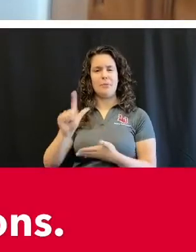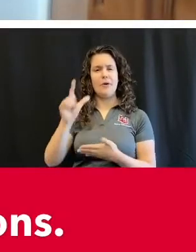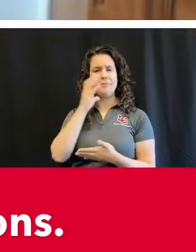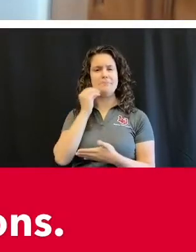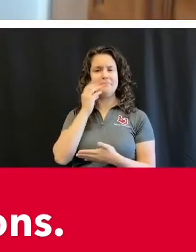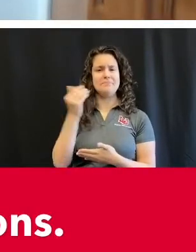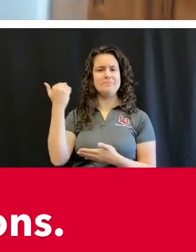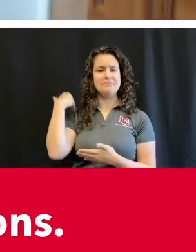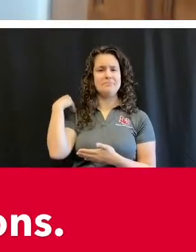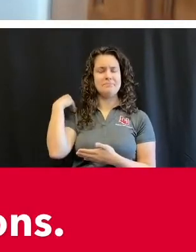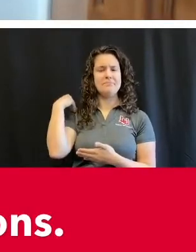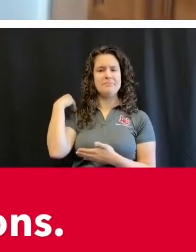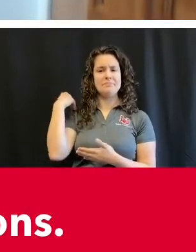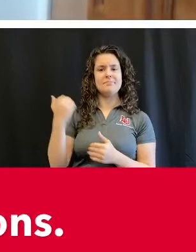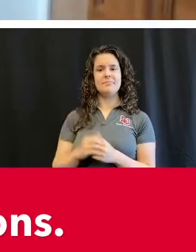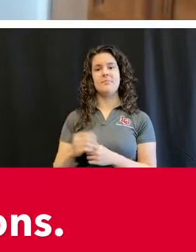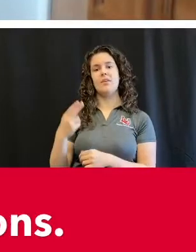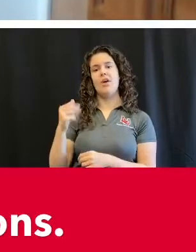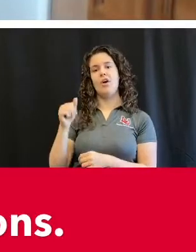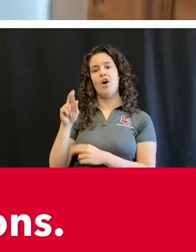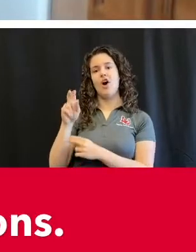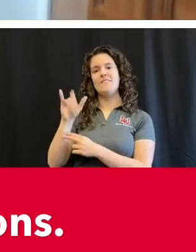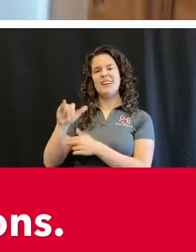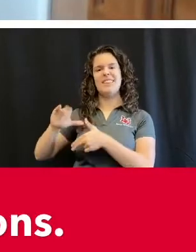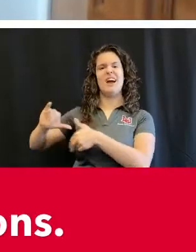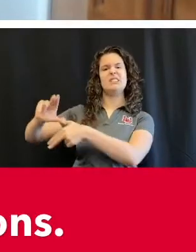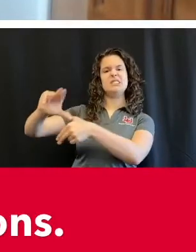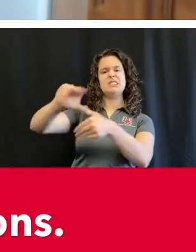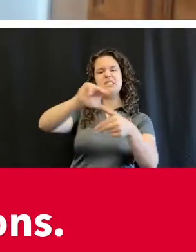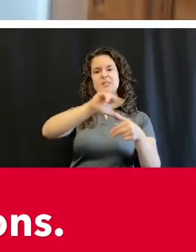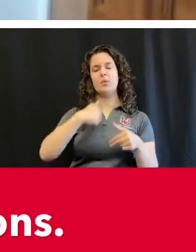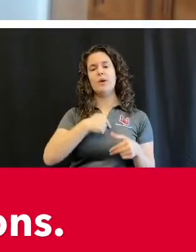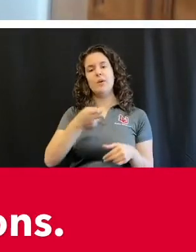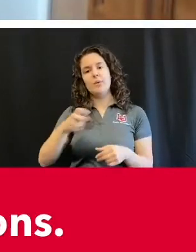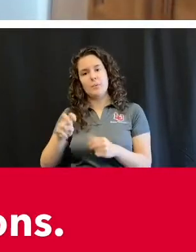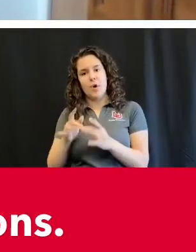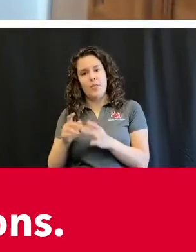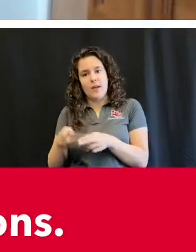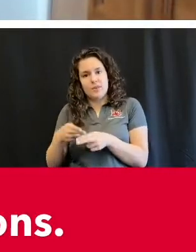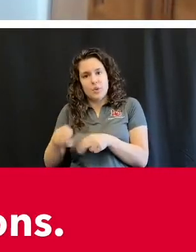Well, obviously, Harvey pushed us online for a period of time, as did Imelda.